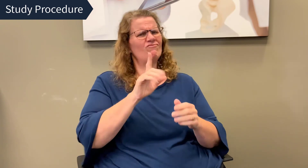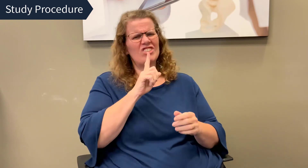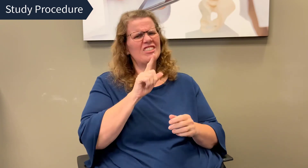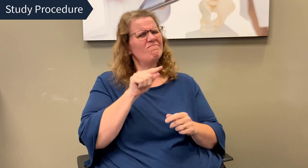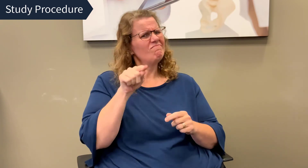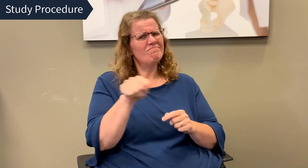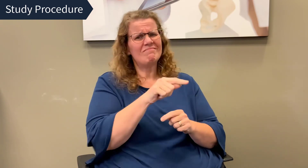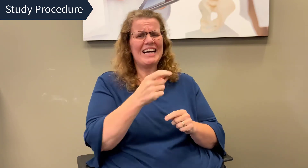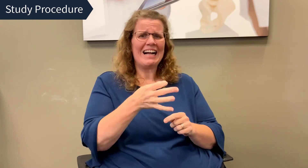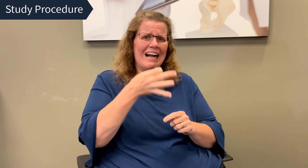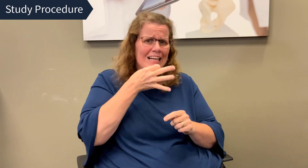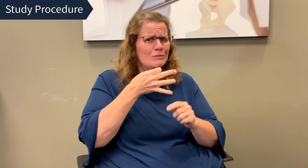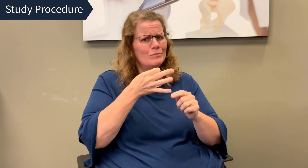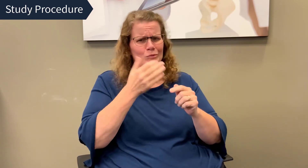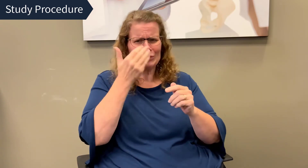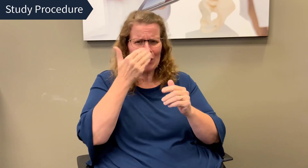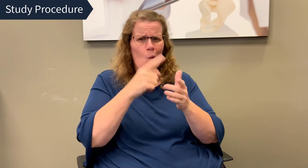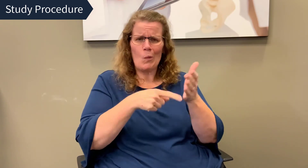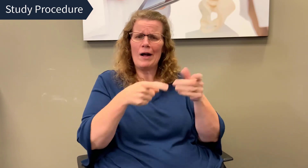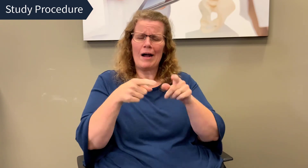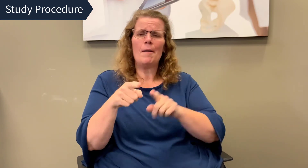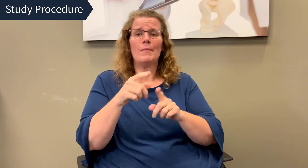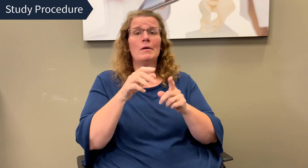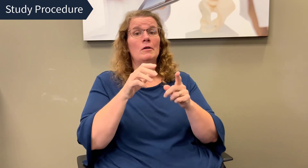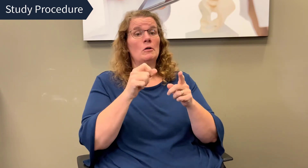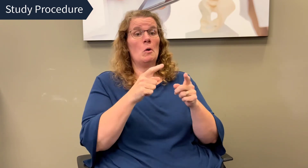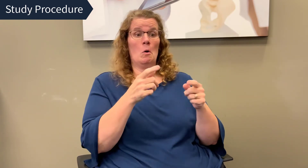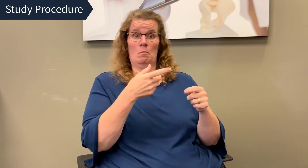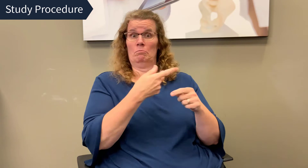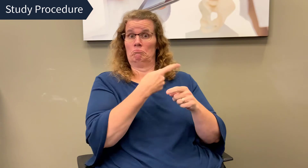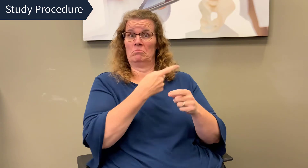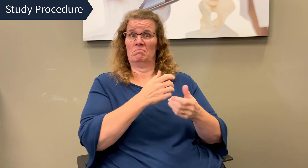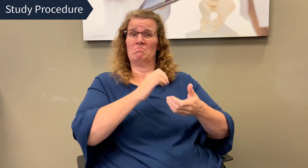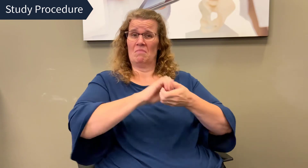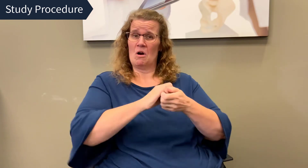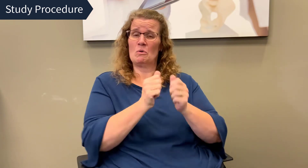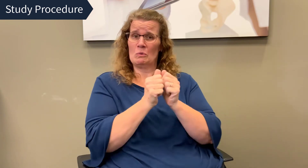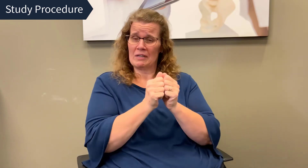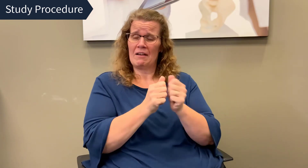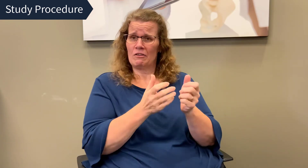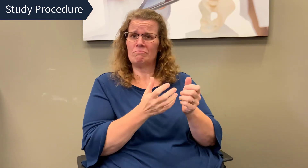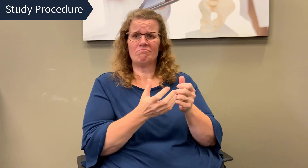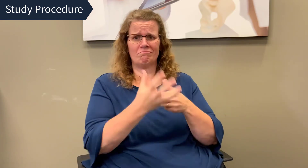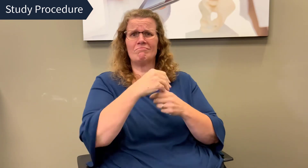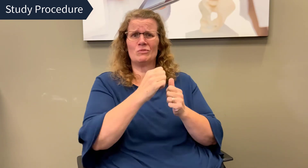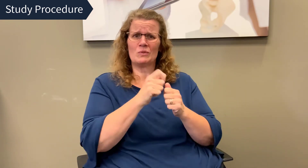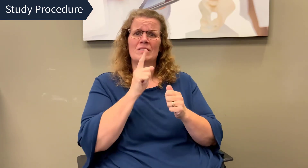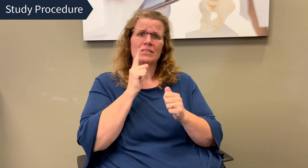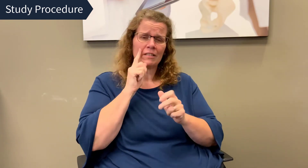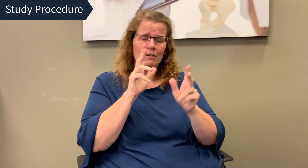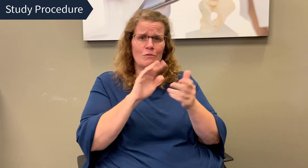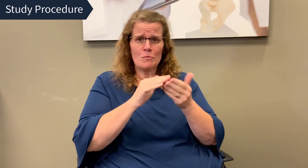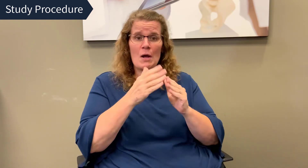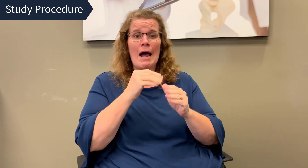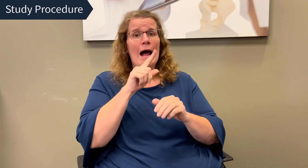significant differences without guidance. And example, the benefit of community participation was when community members highlighted the need